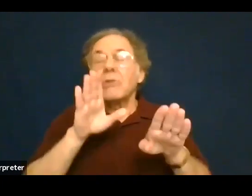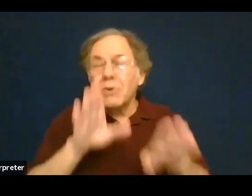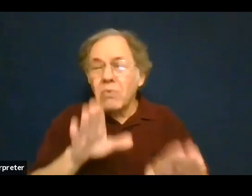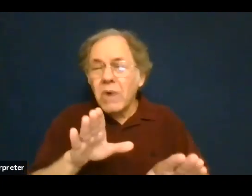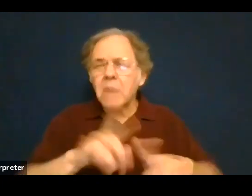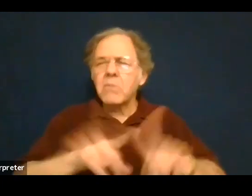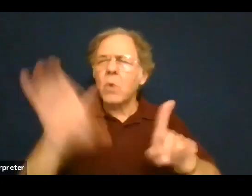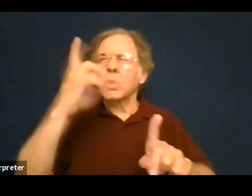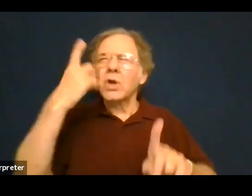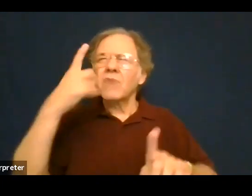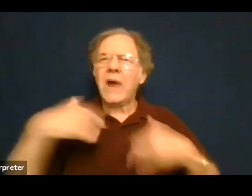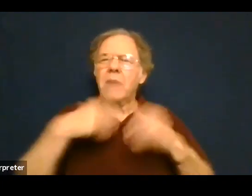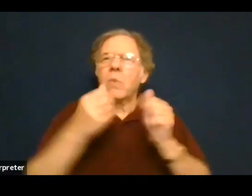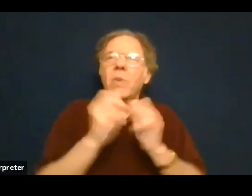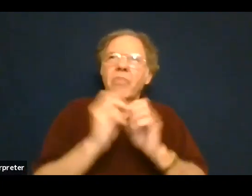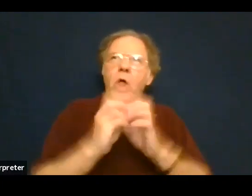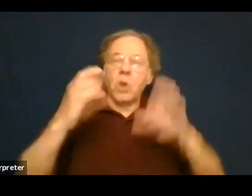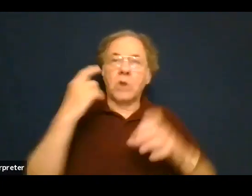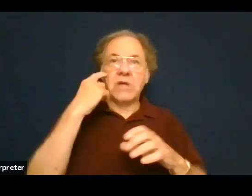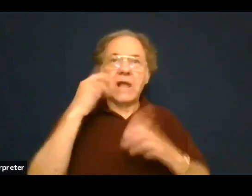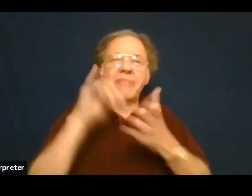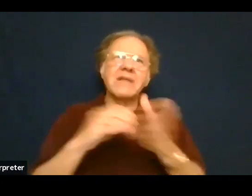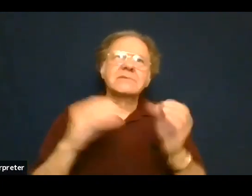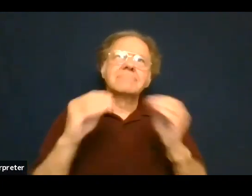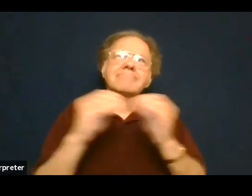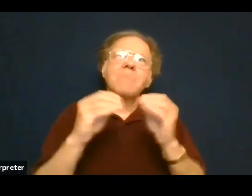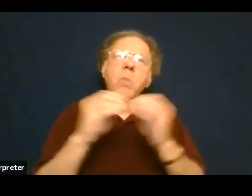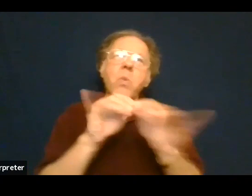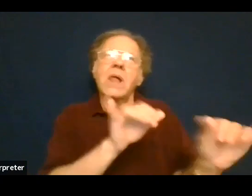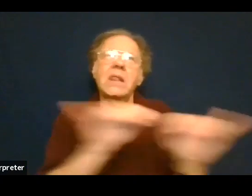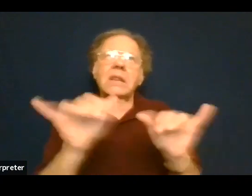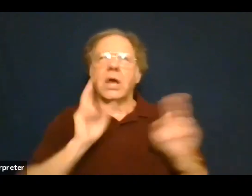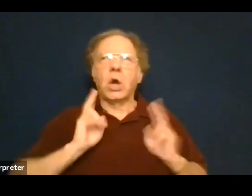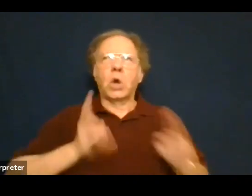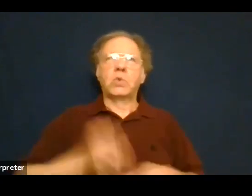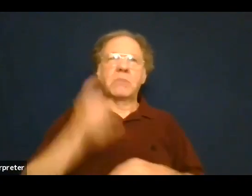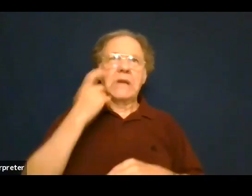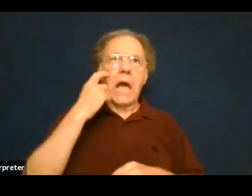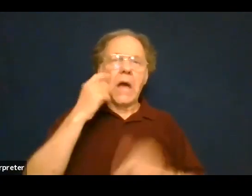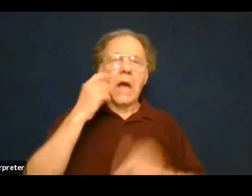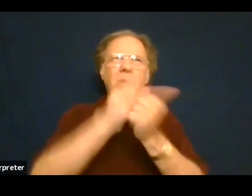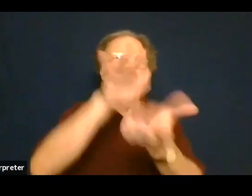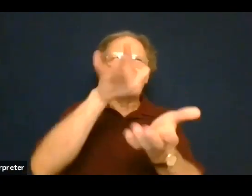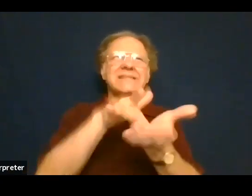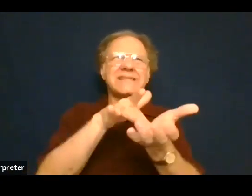with a larger eye that's more like the human eye, which has that central cone rich region that brings